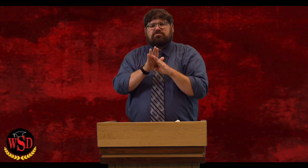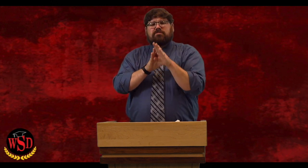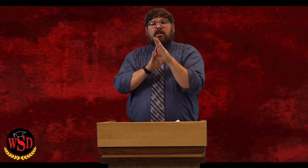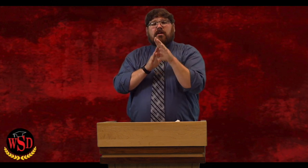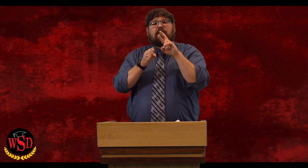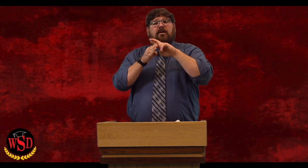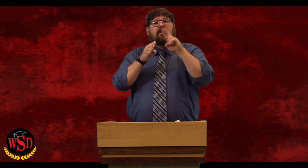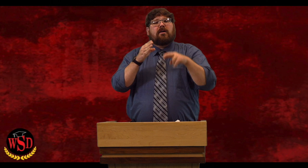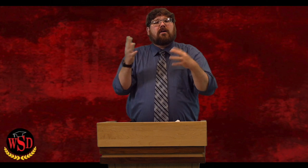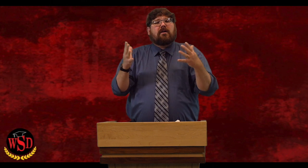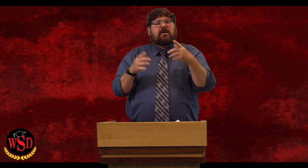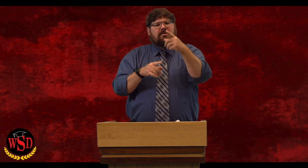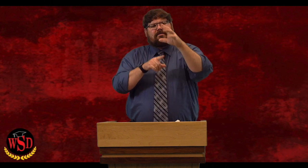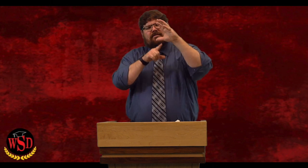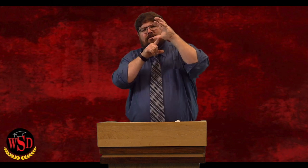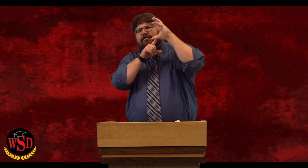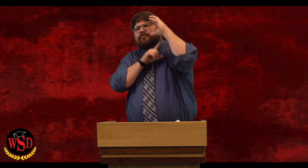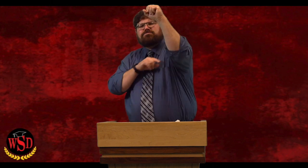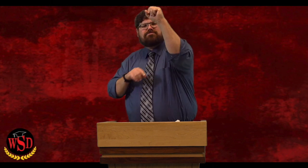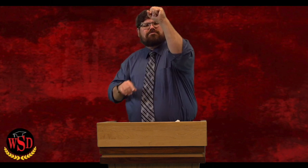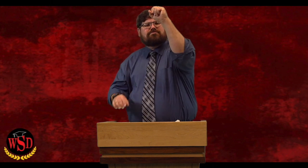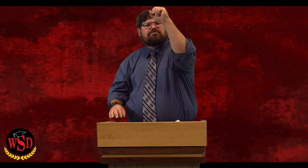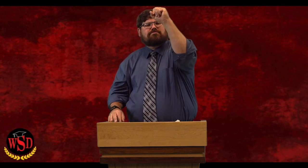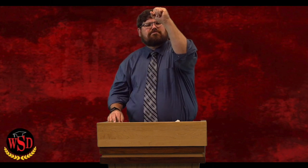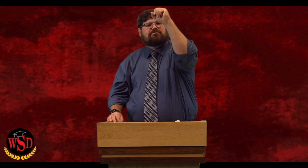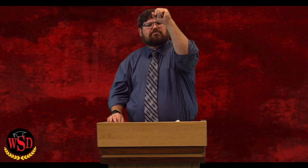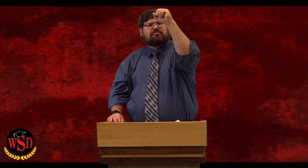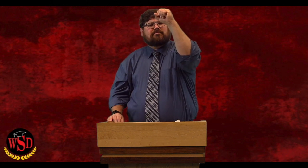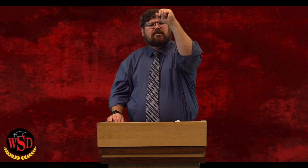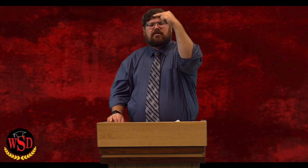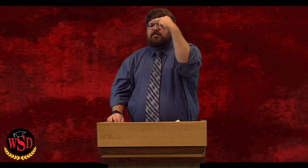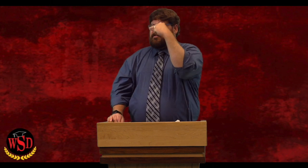With those two things, you are then able to soar.